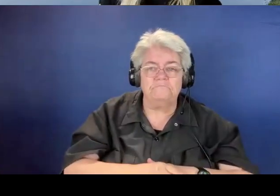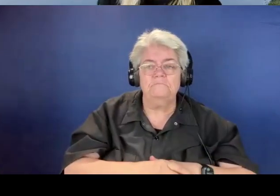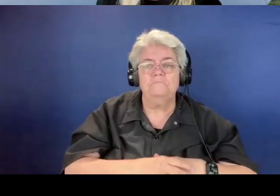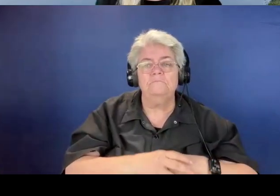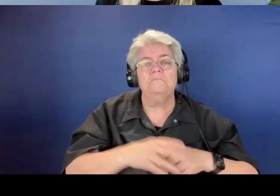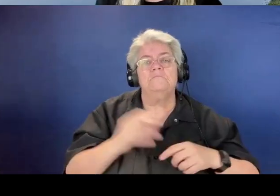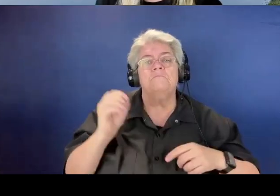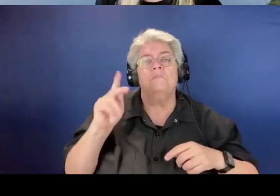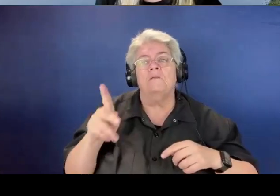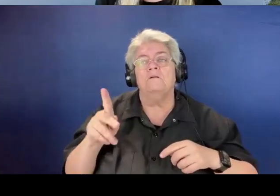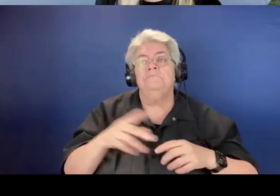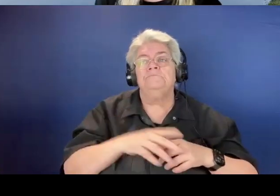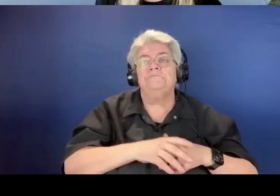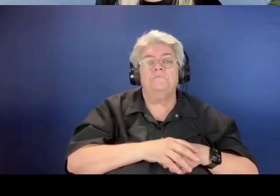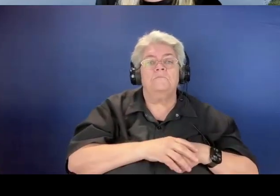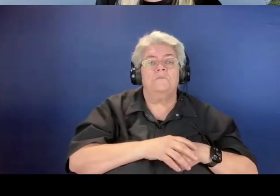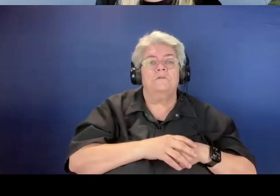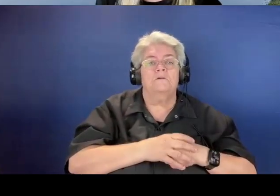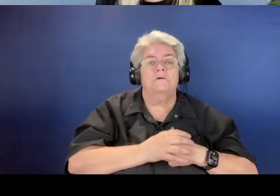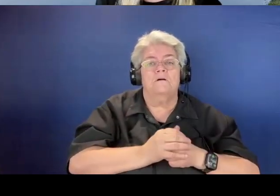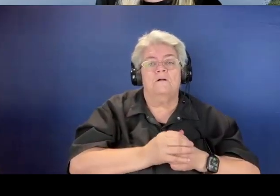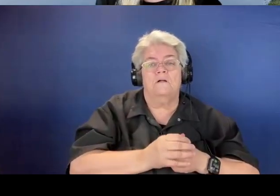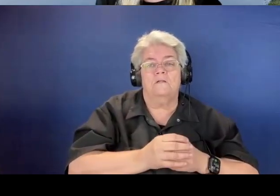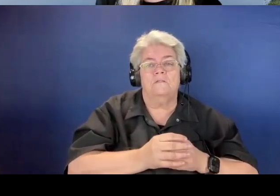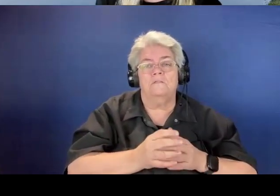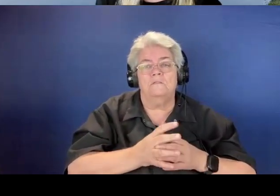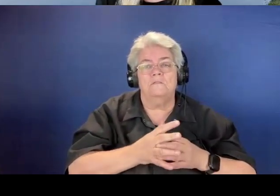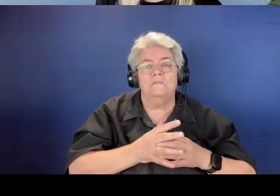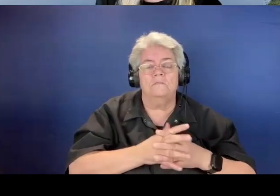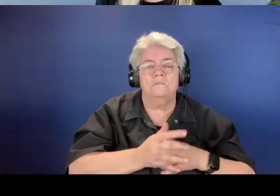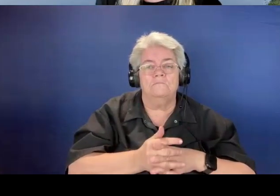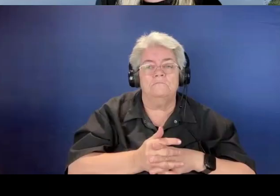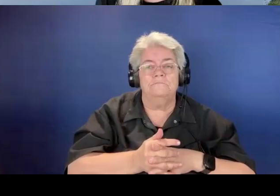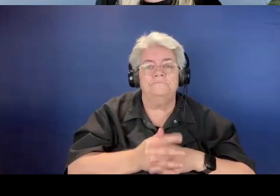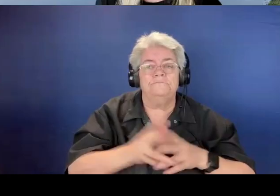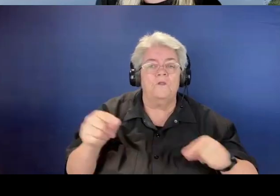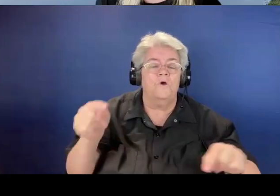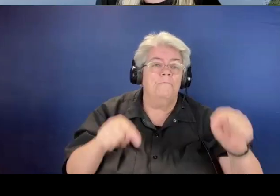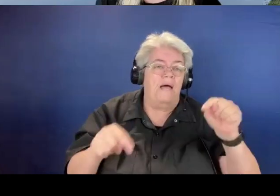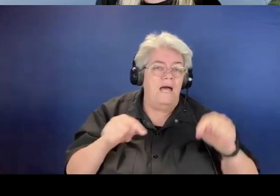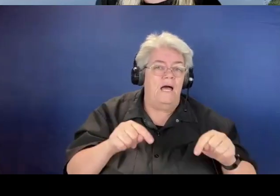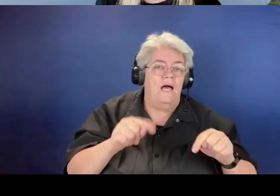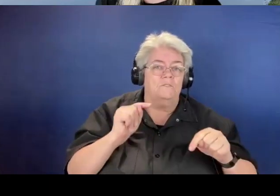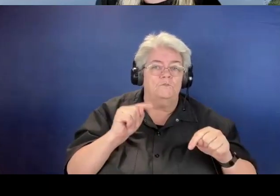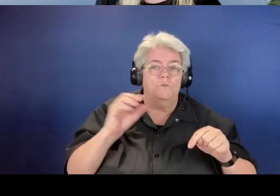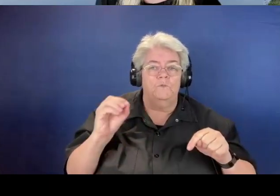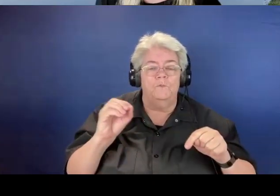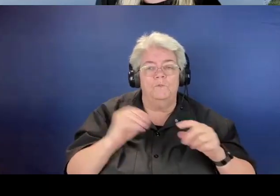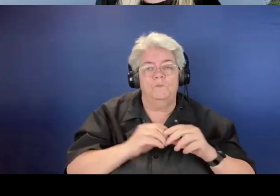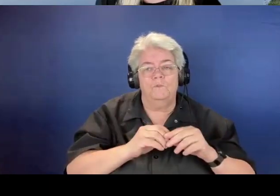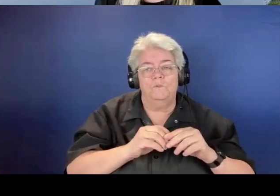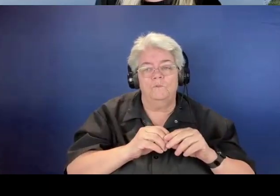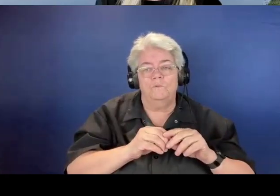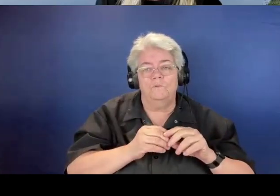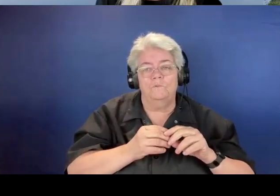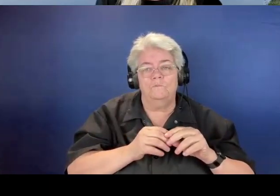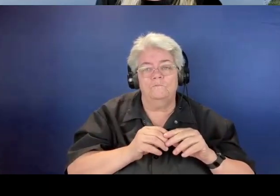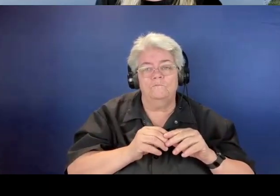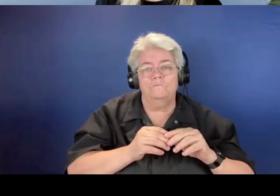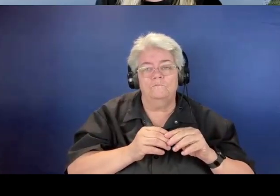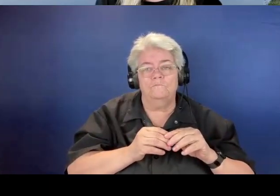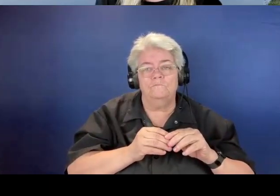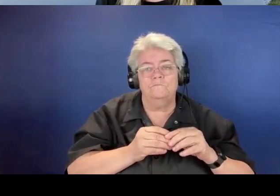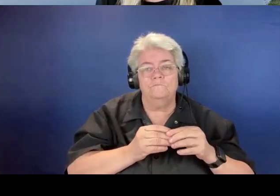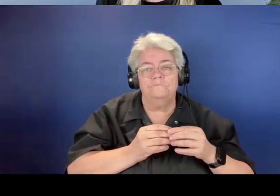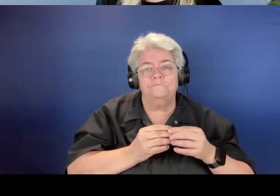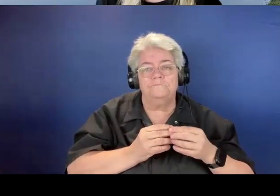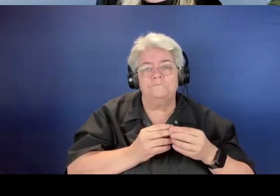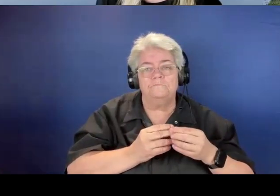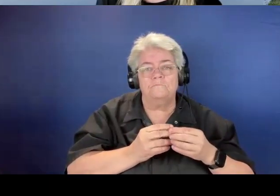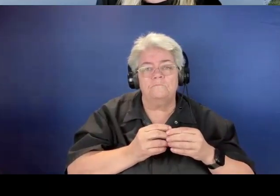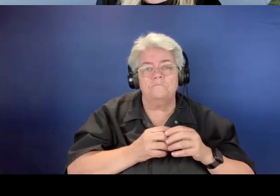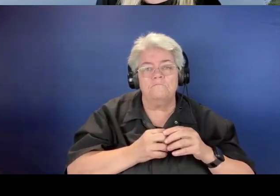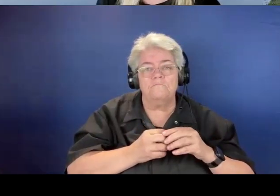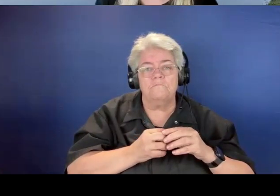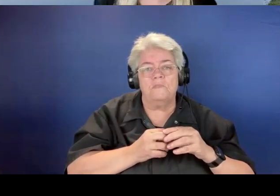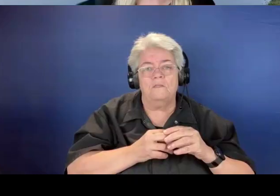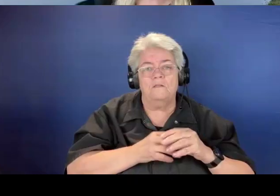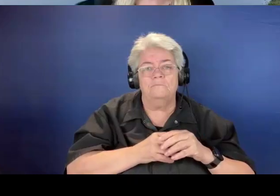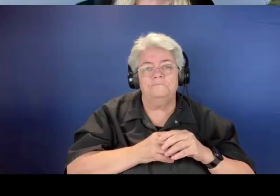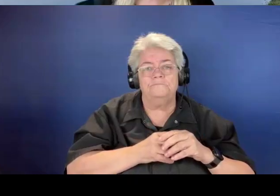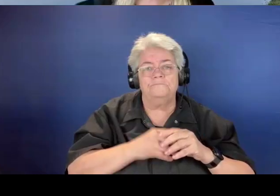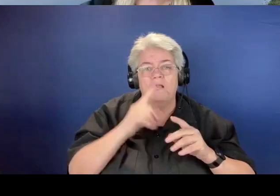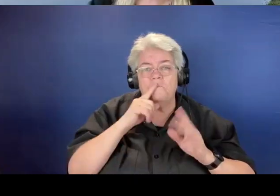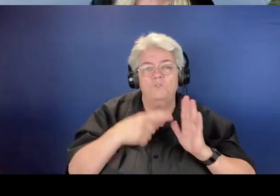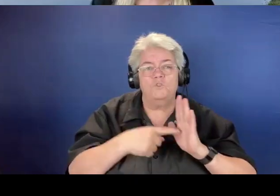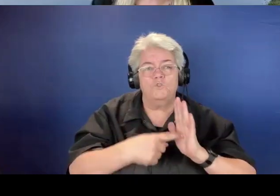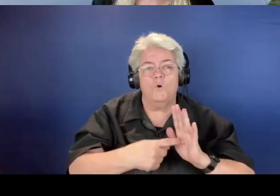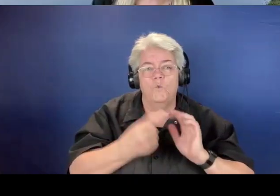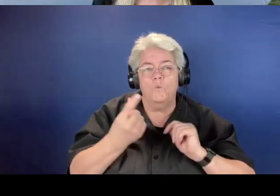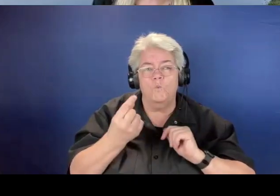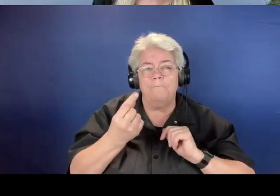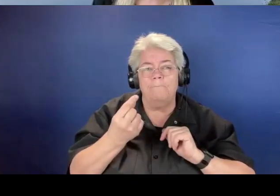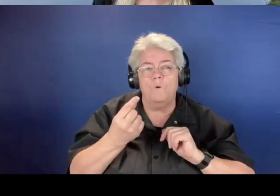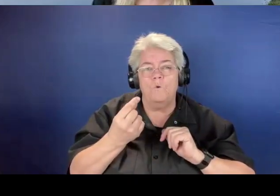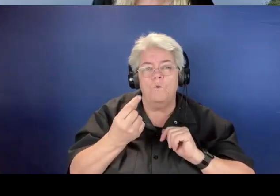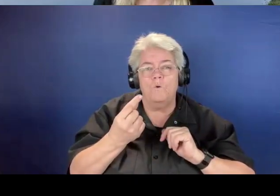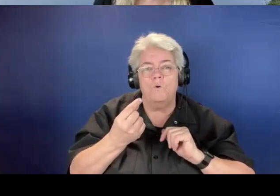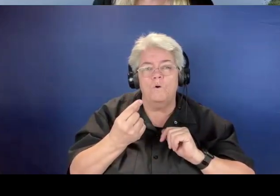The let me go back to I'm going to show you one more here.